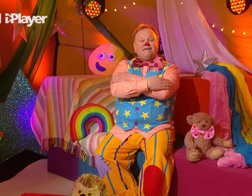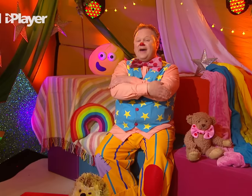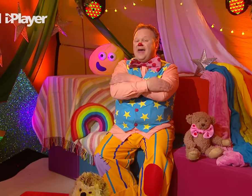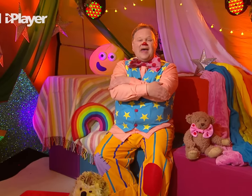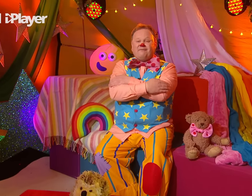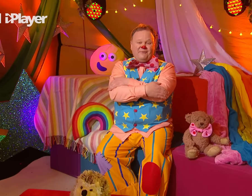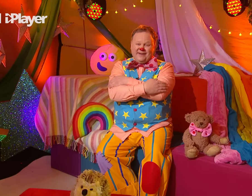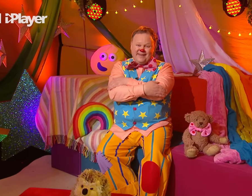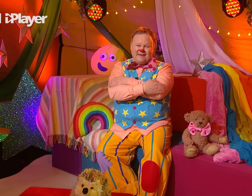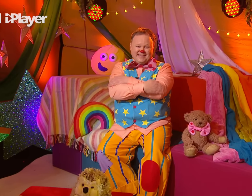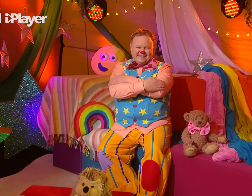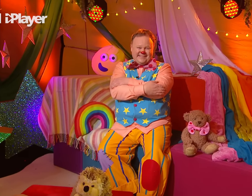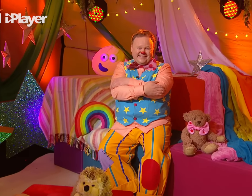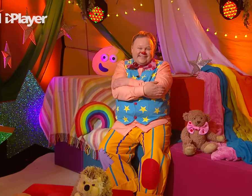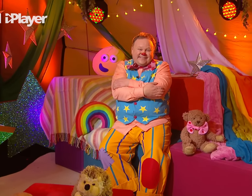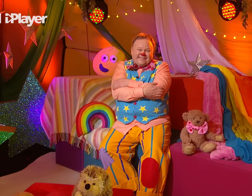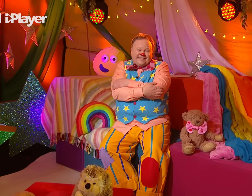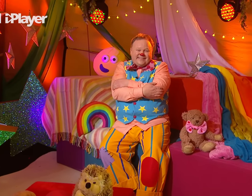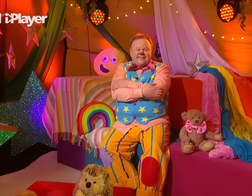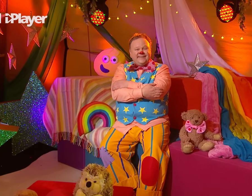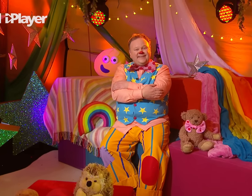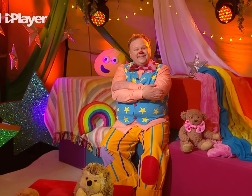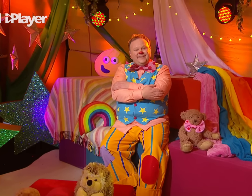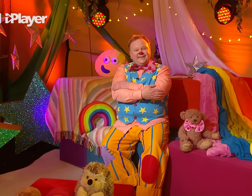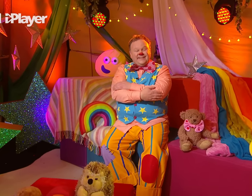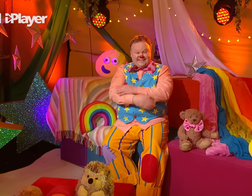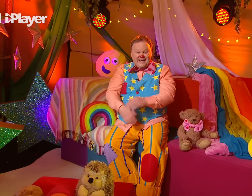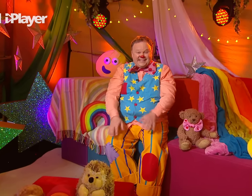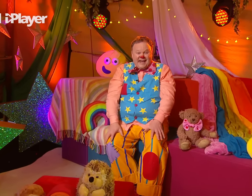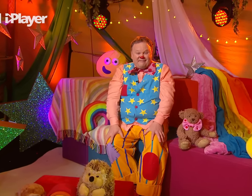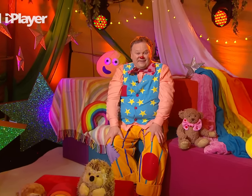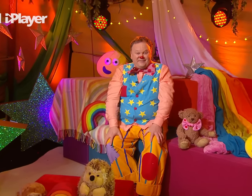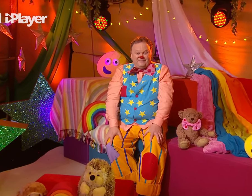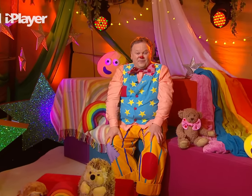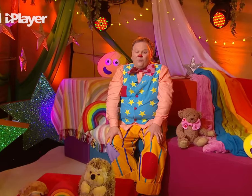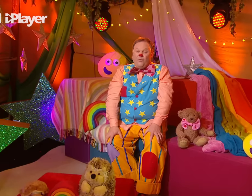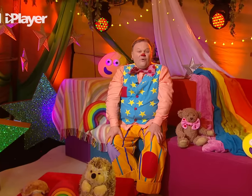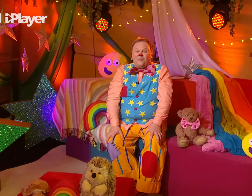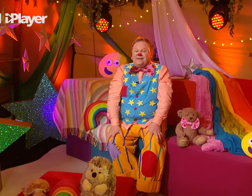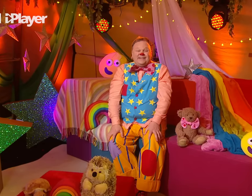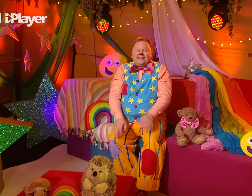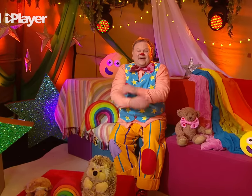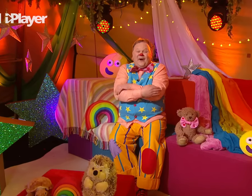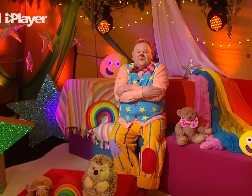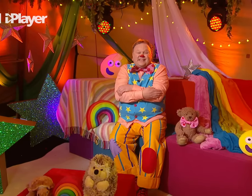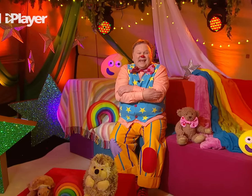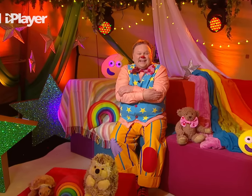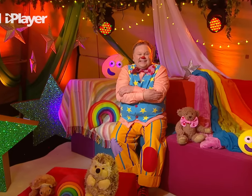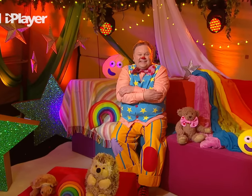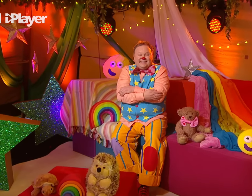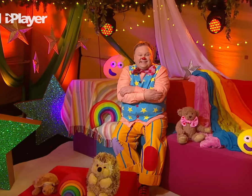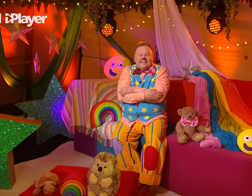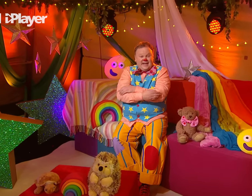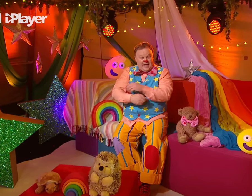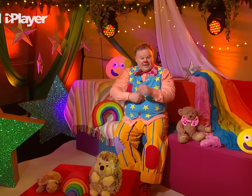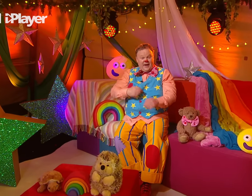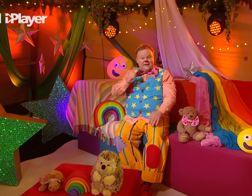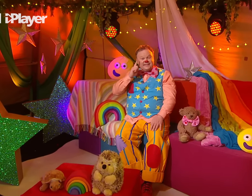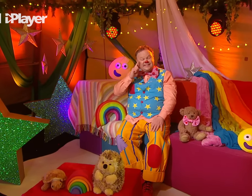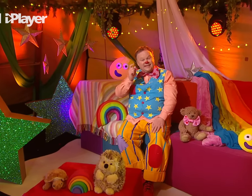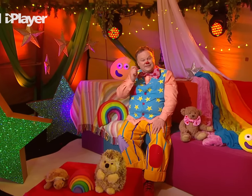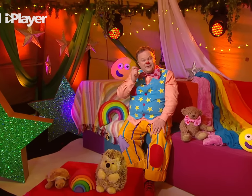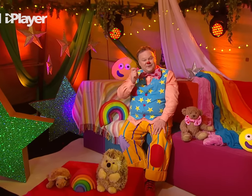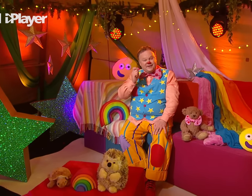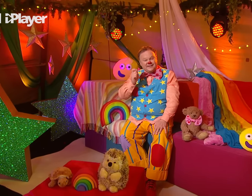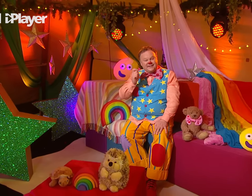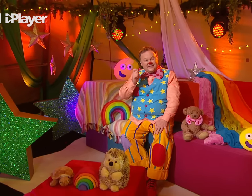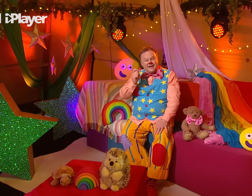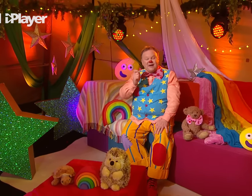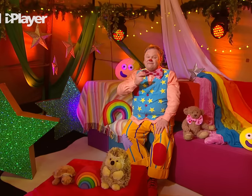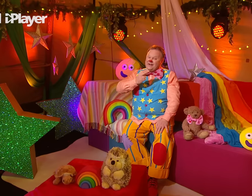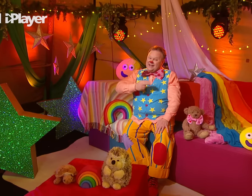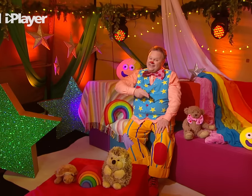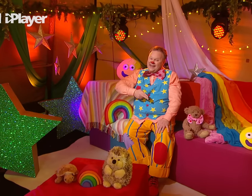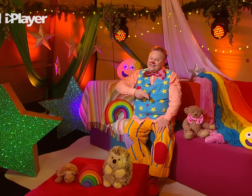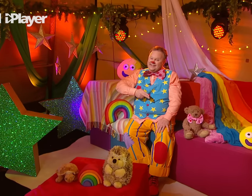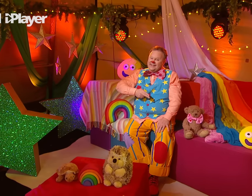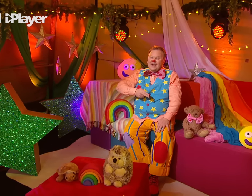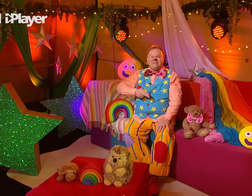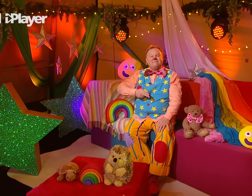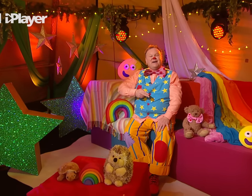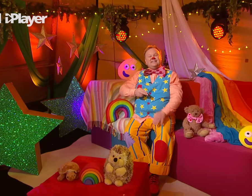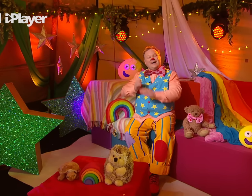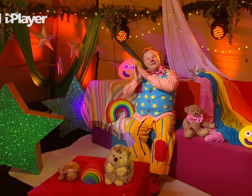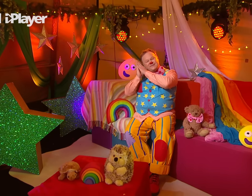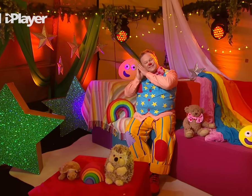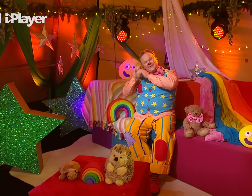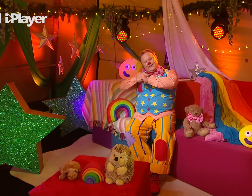for everyone you miss stay safe warm and cozy and i'll see you soon for another bedtime story